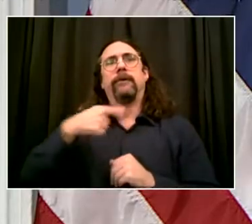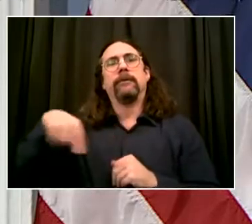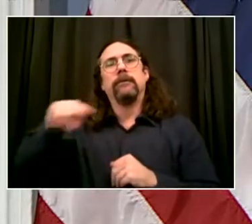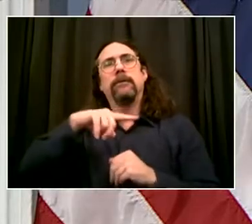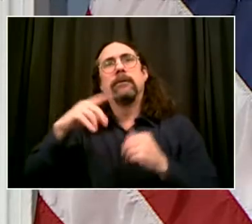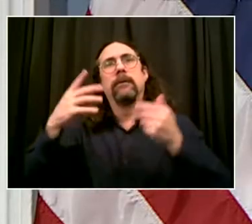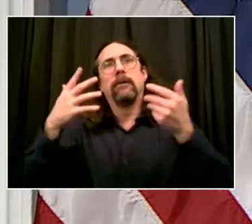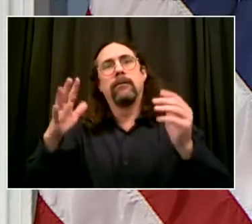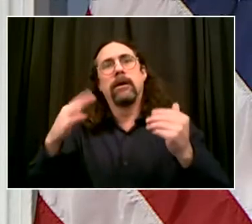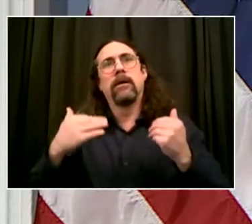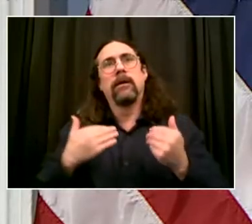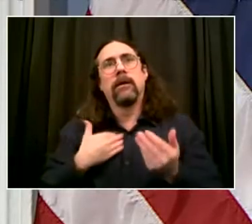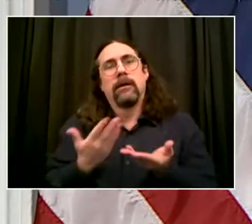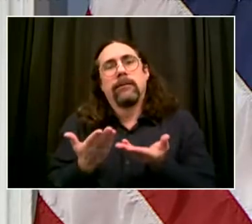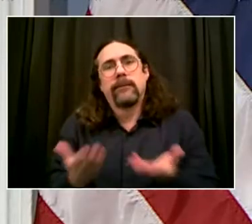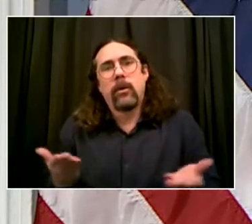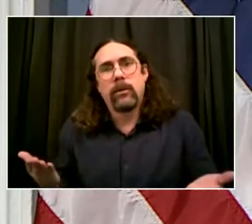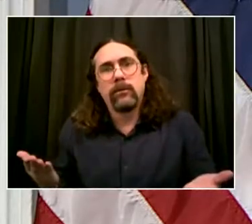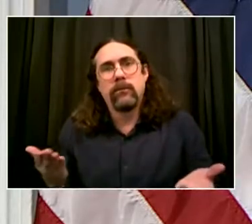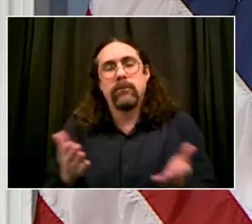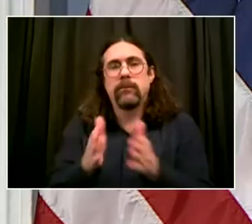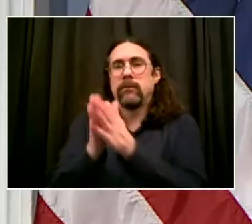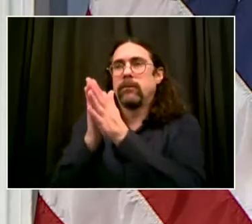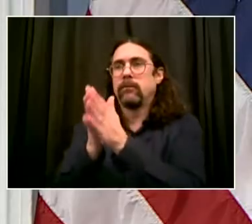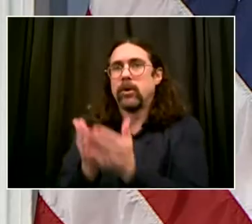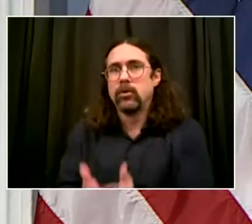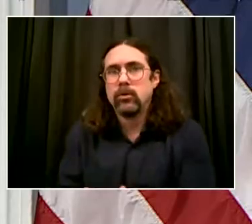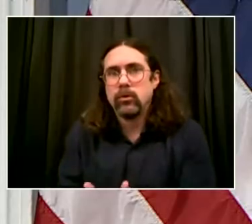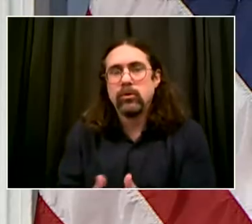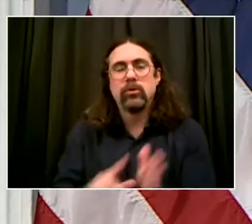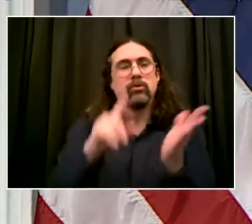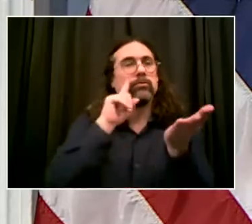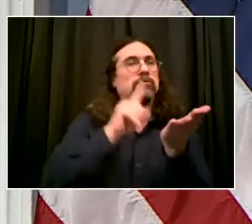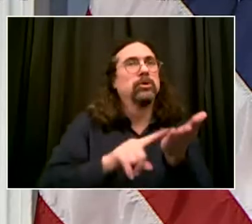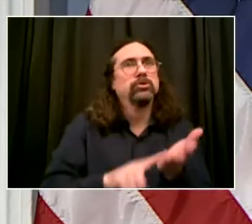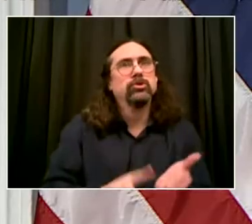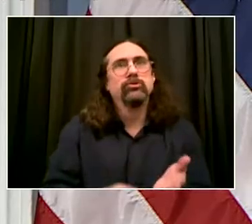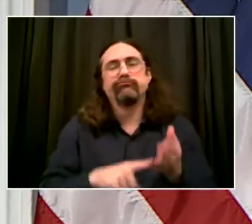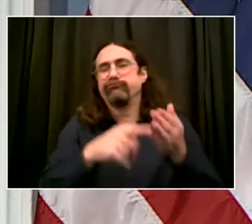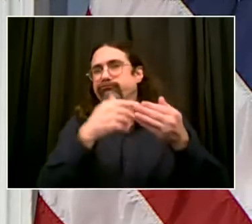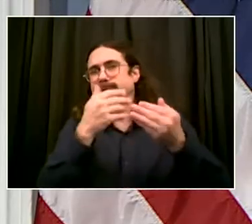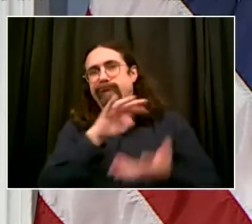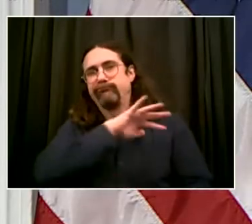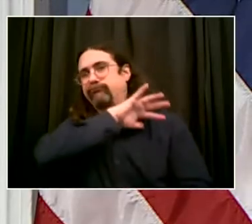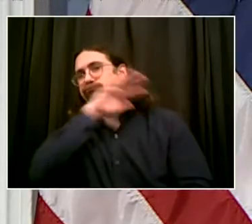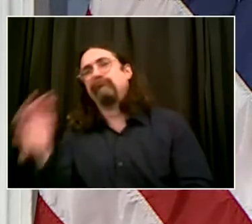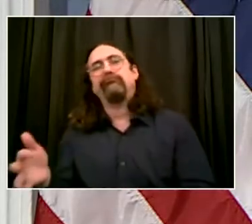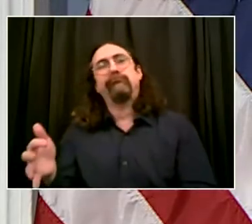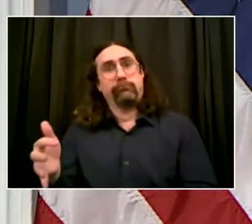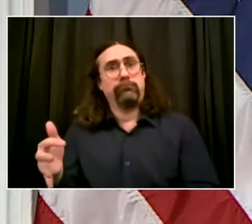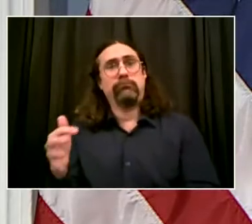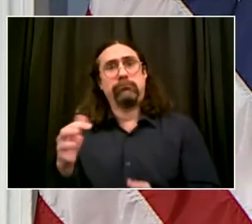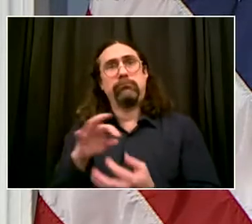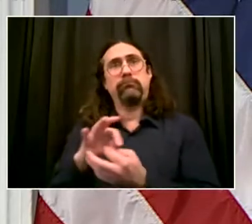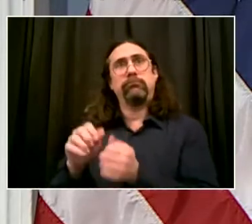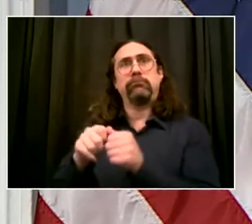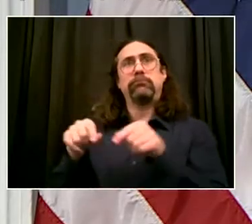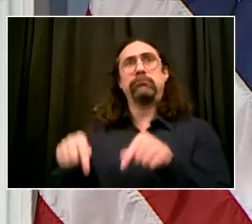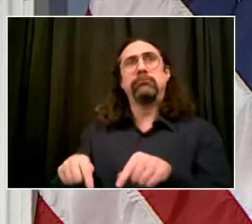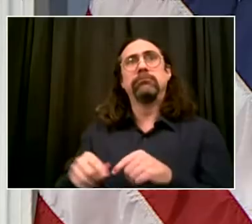LITERATURE WRITTEN ABOUT